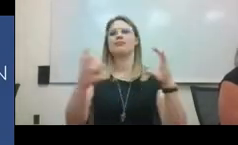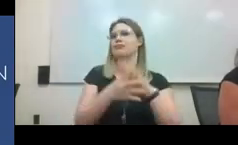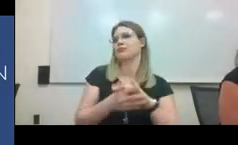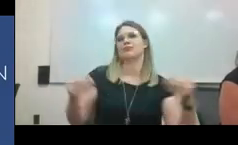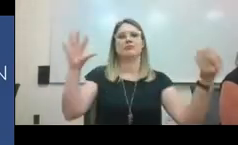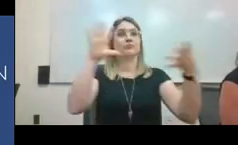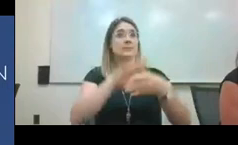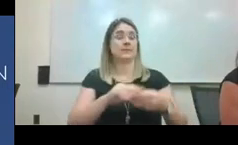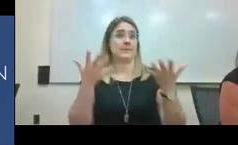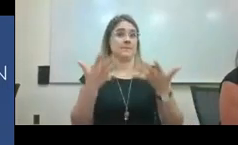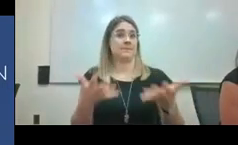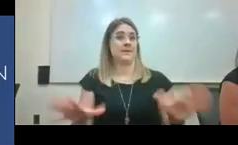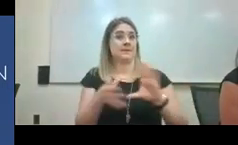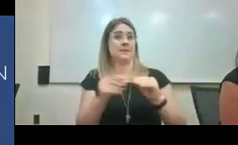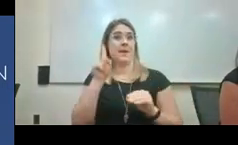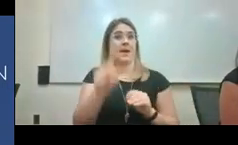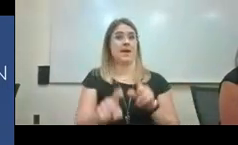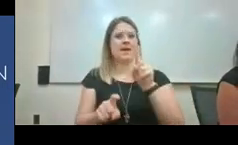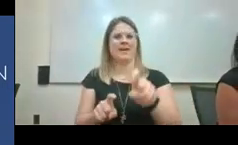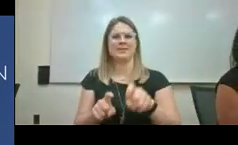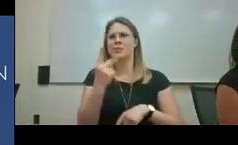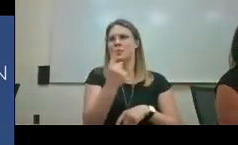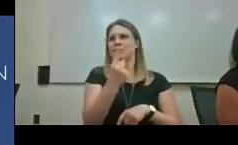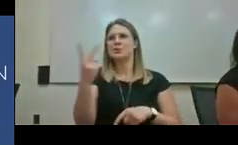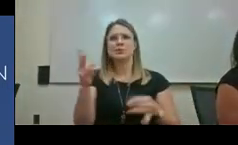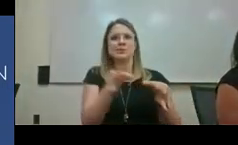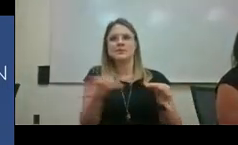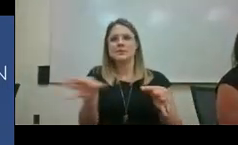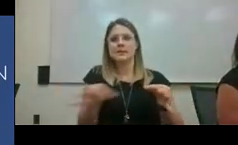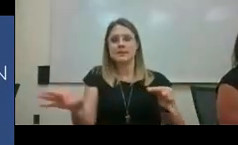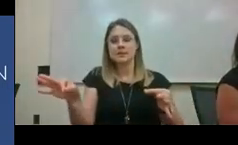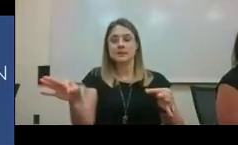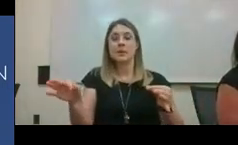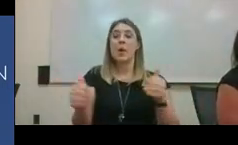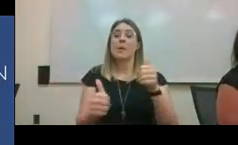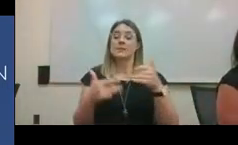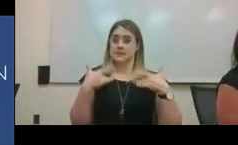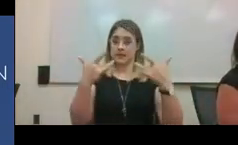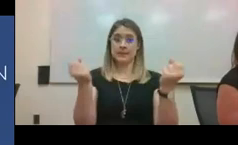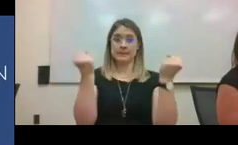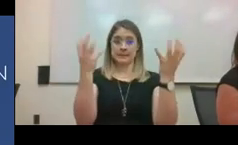but most of the instruction, most of the signing to students is direct instruction and then words.